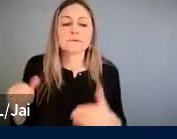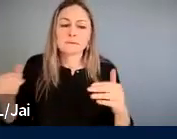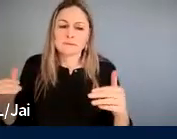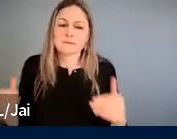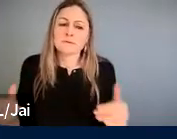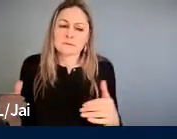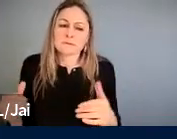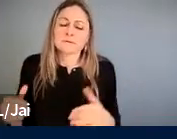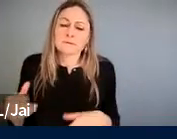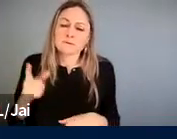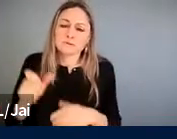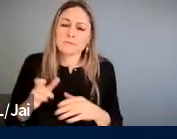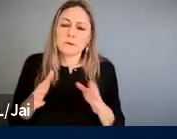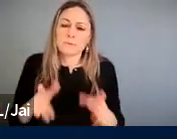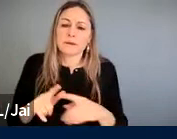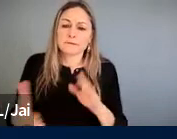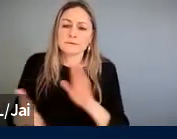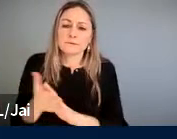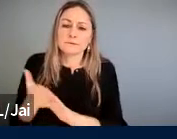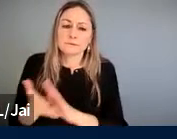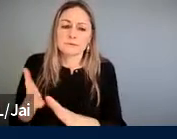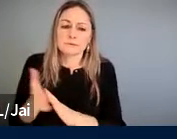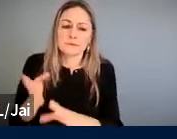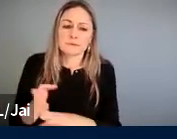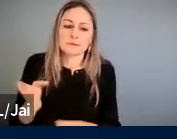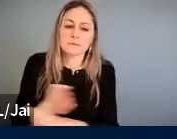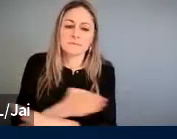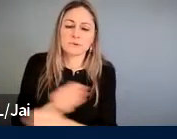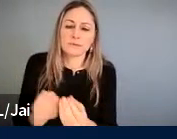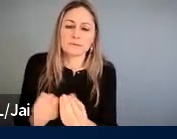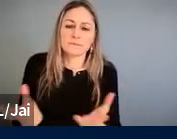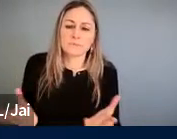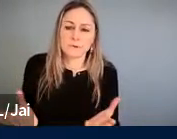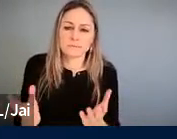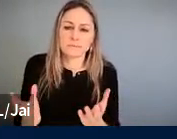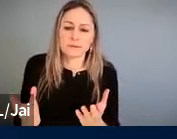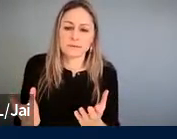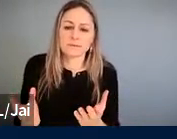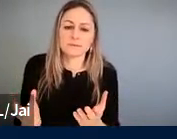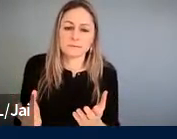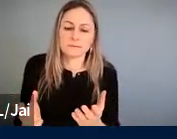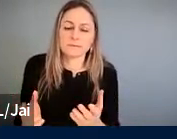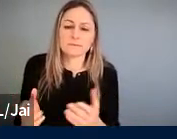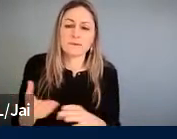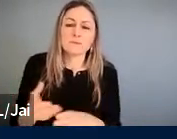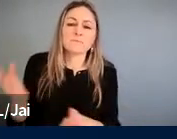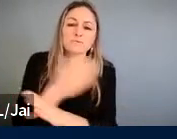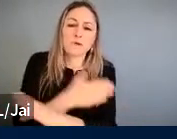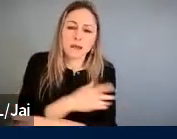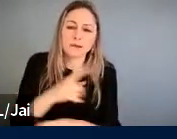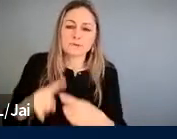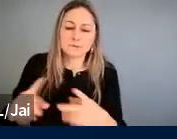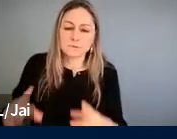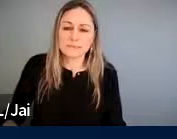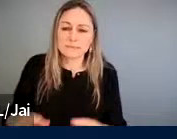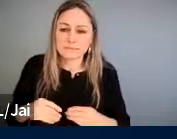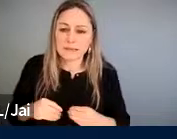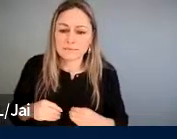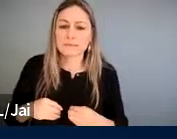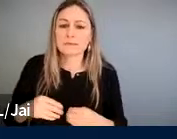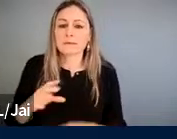to conduct pre deployment audits of AI enhanced technology prior to the adoption and also ensuring